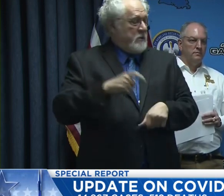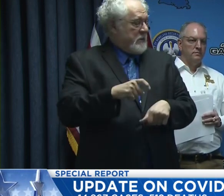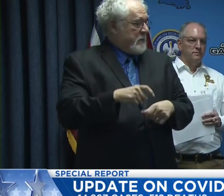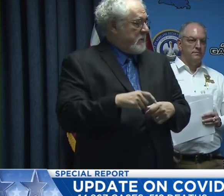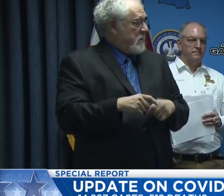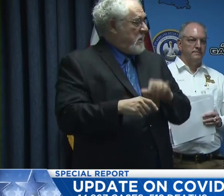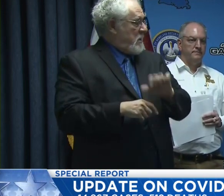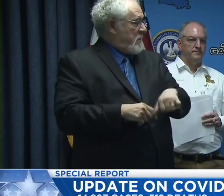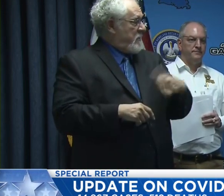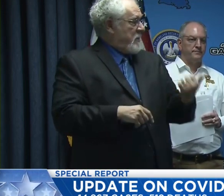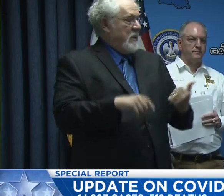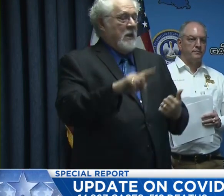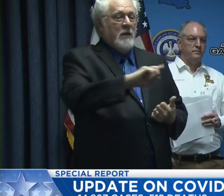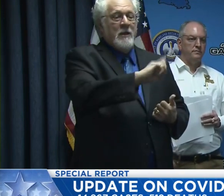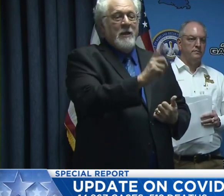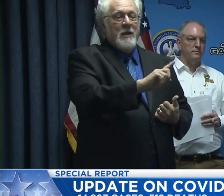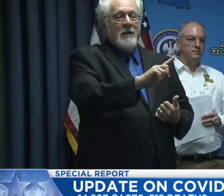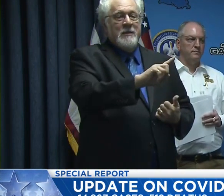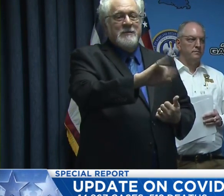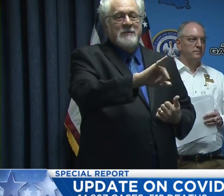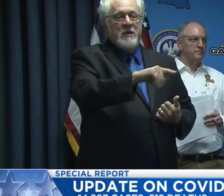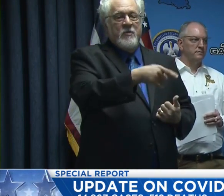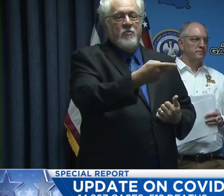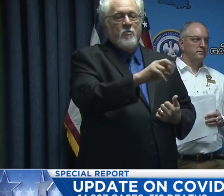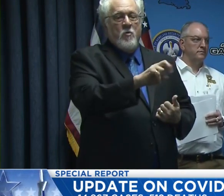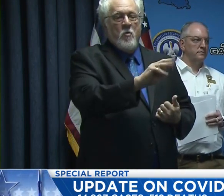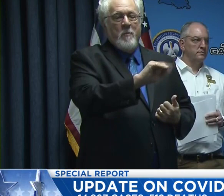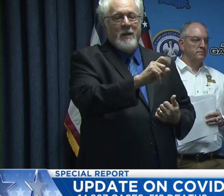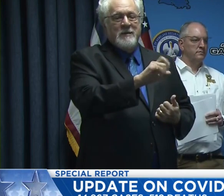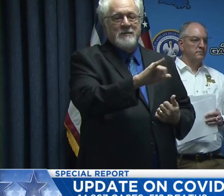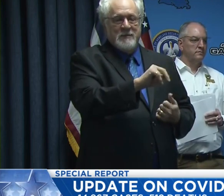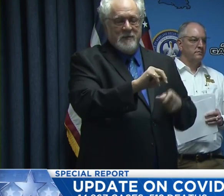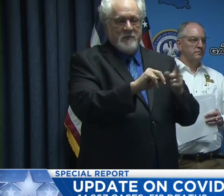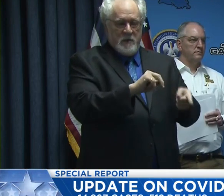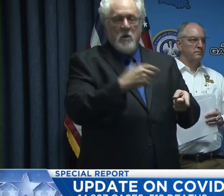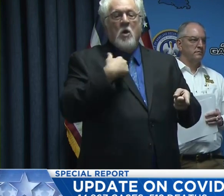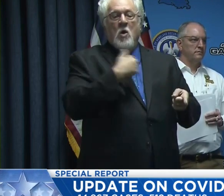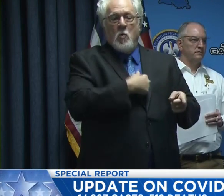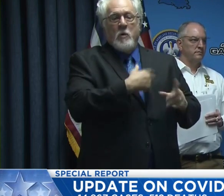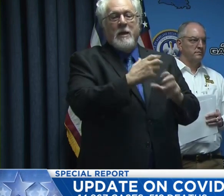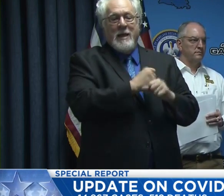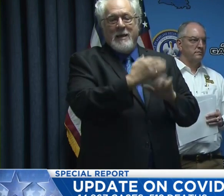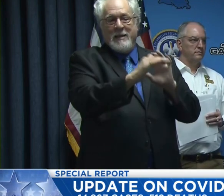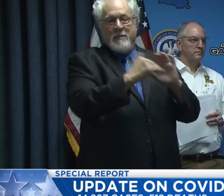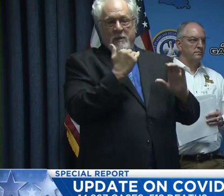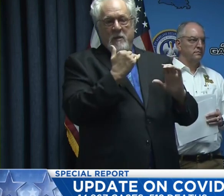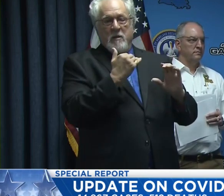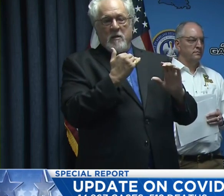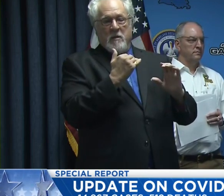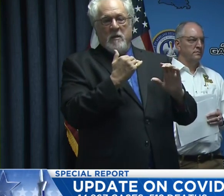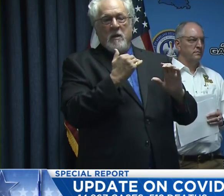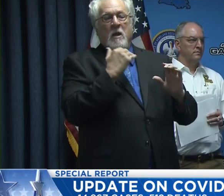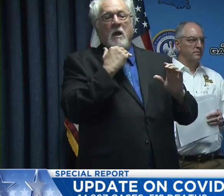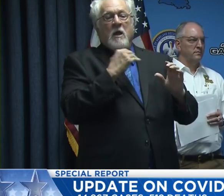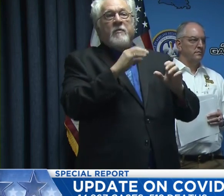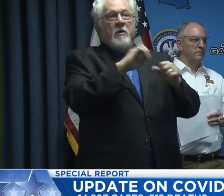THANK YOU. HALF OF THE ONES WE RECEIVED HAVE BEEN DISTRIBUTED TO